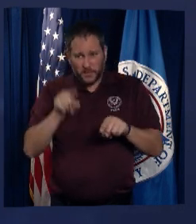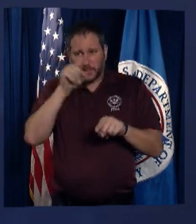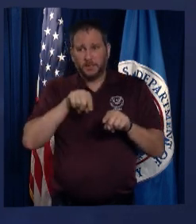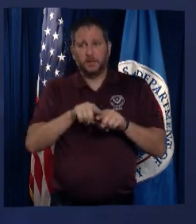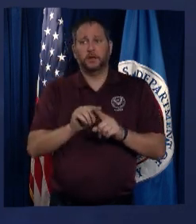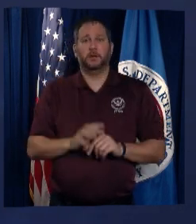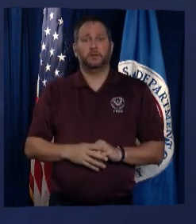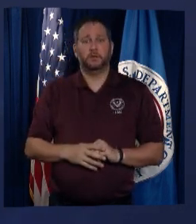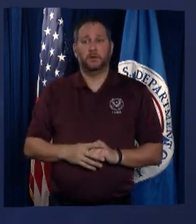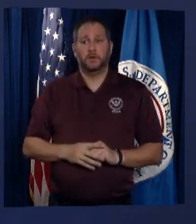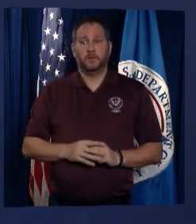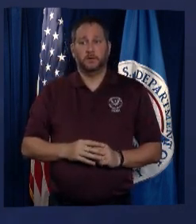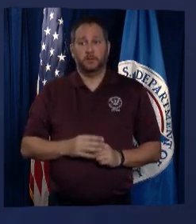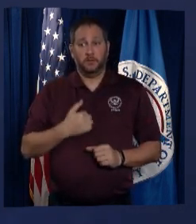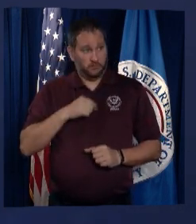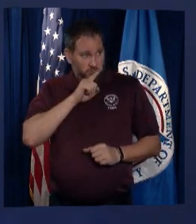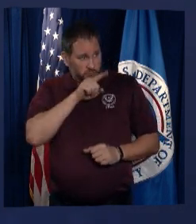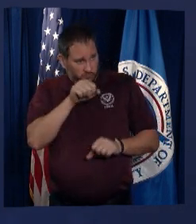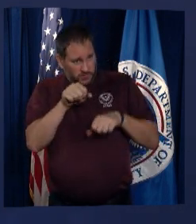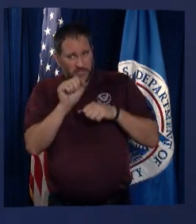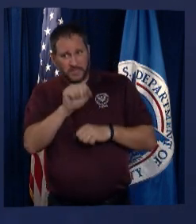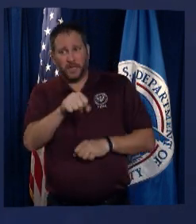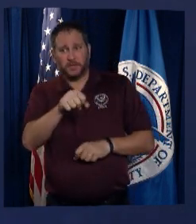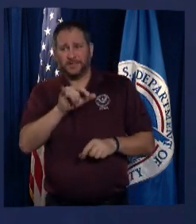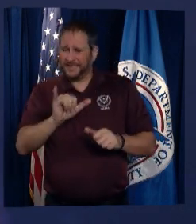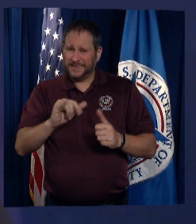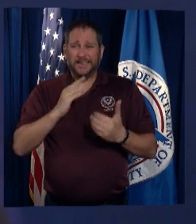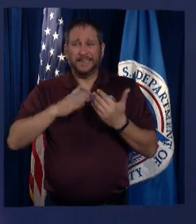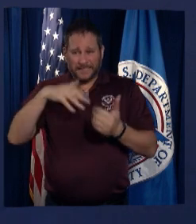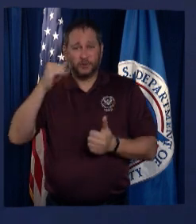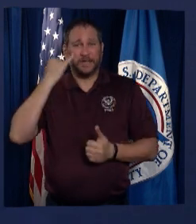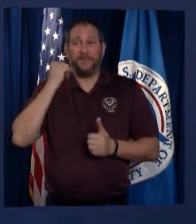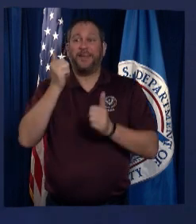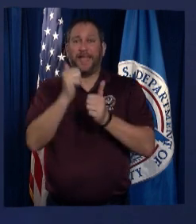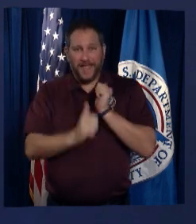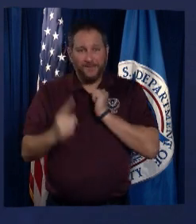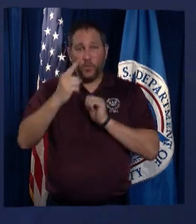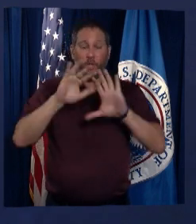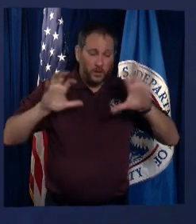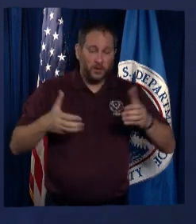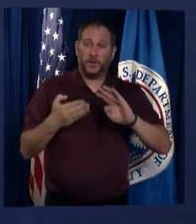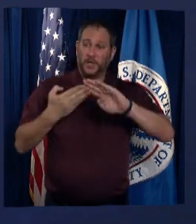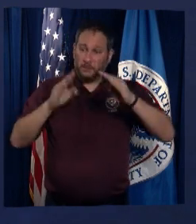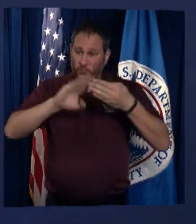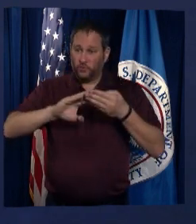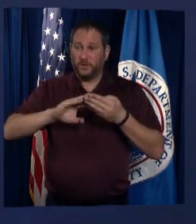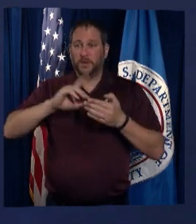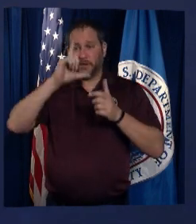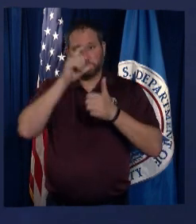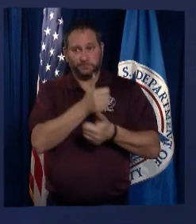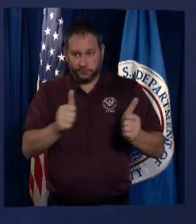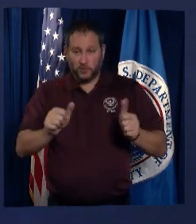followed orders. Or would it? Does your staff really have the capacity to give